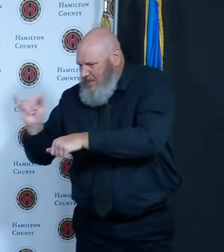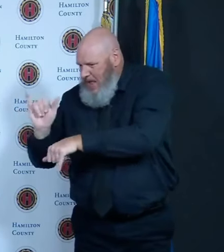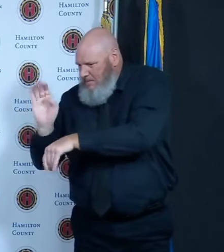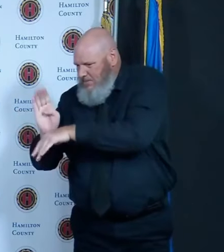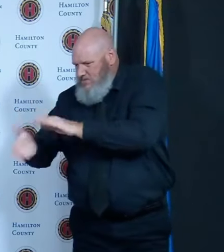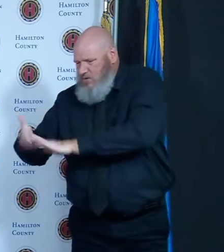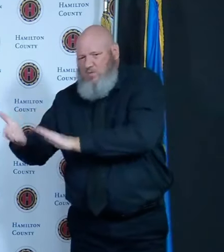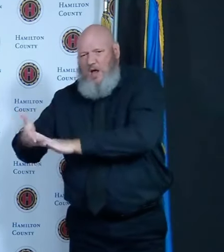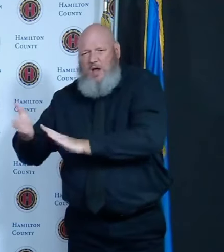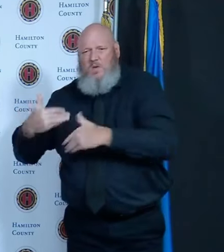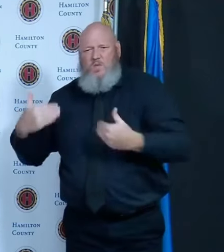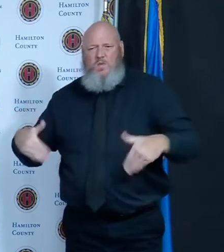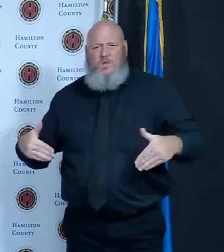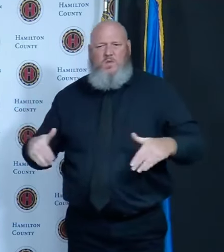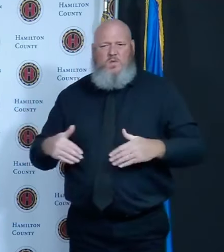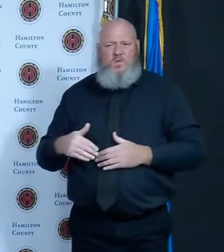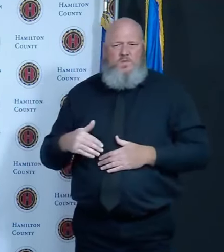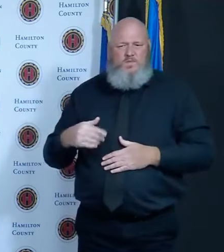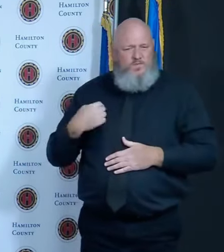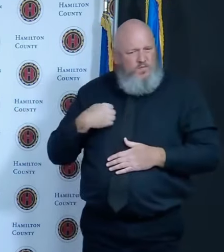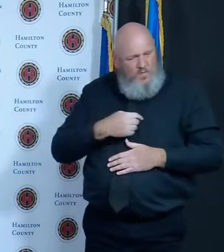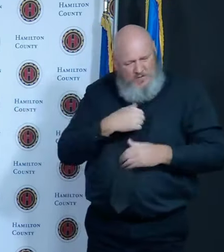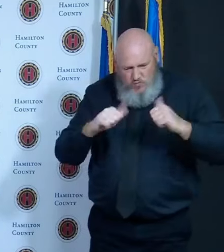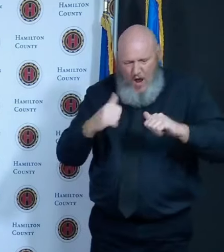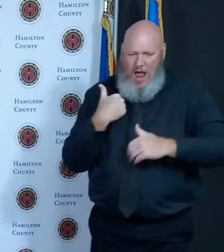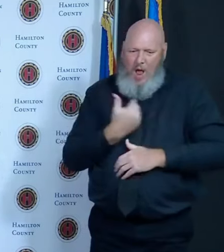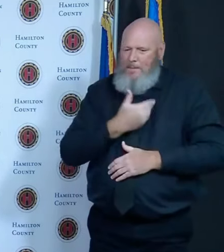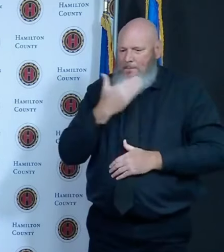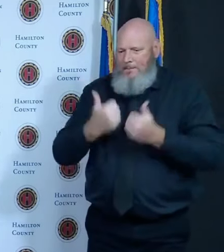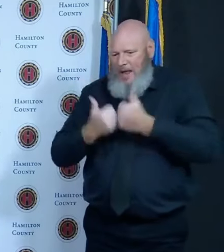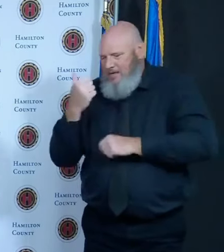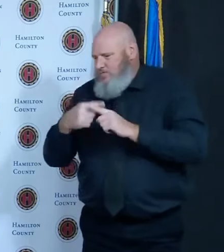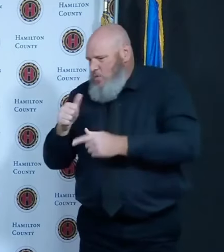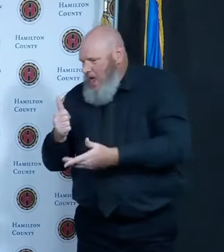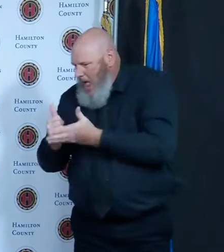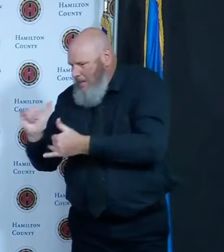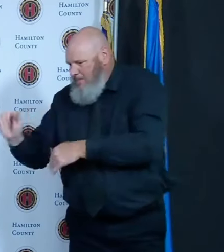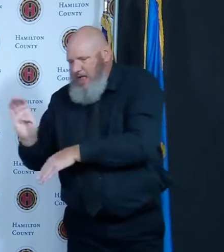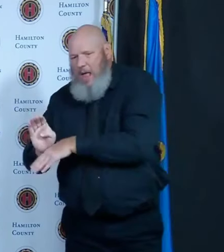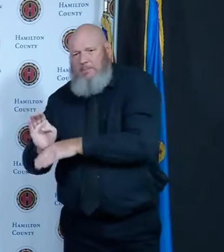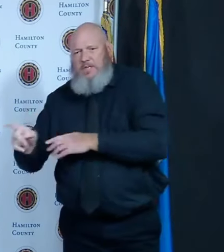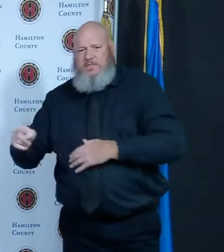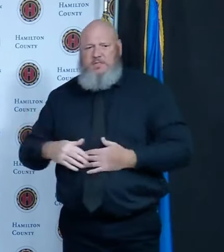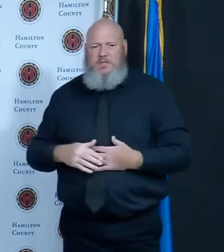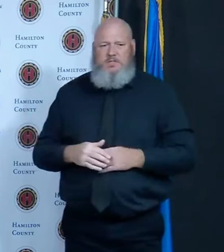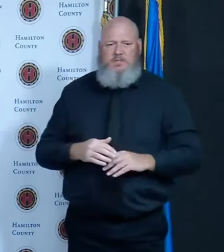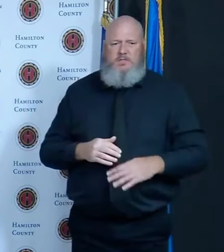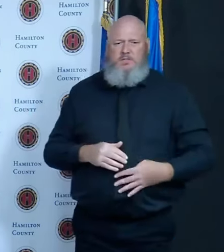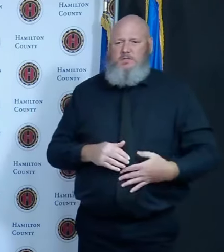and then the last thing I'd say is is to resort back to restart the restart